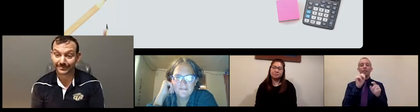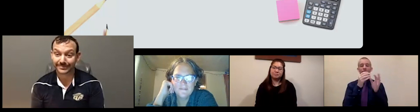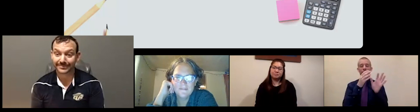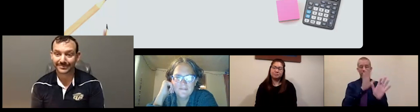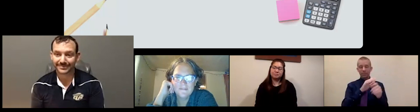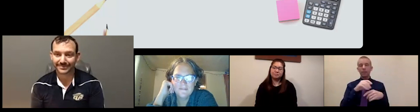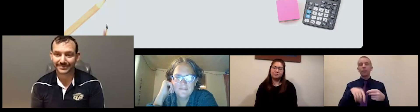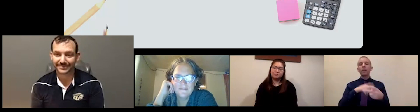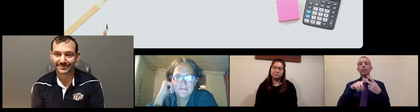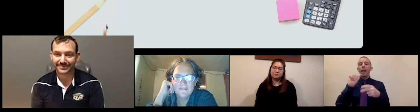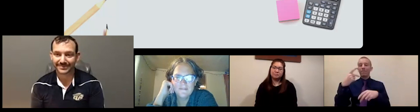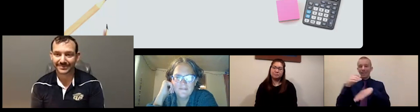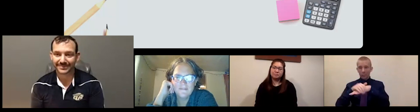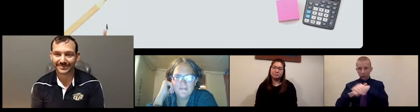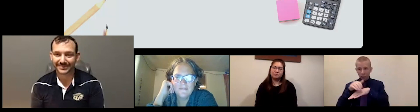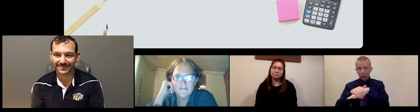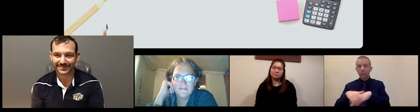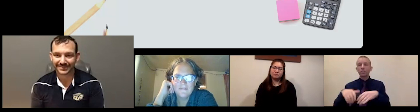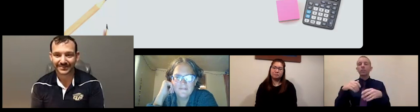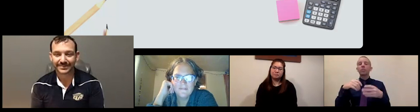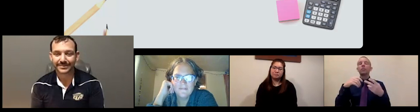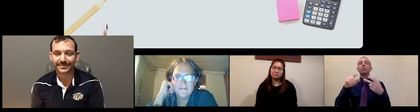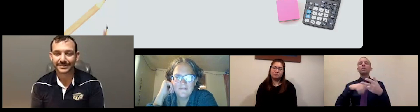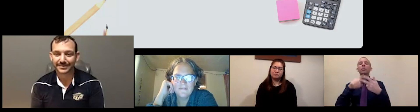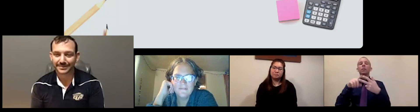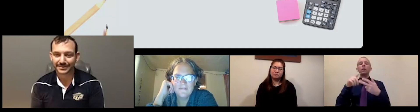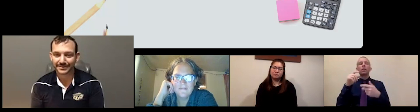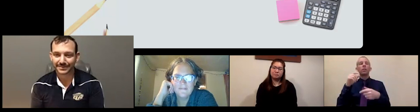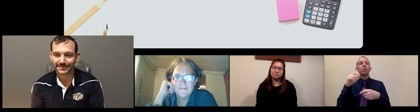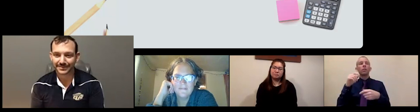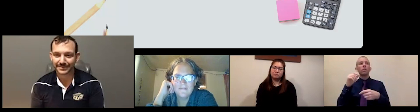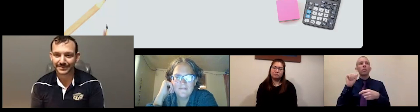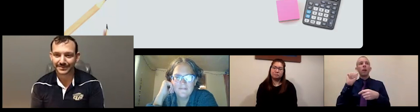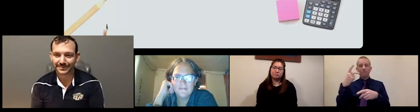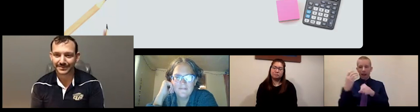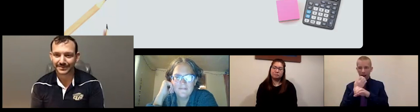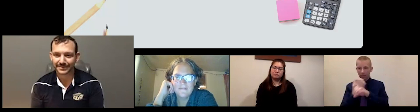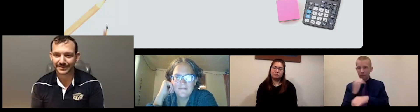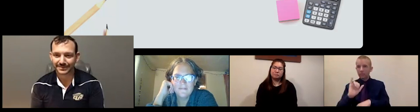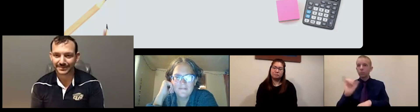I also took AP English, and AP Calculus too.